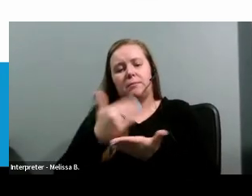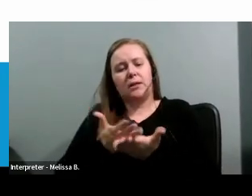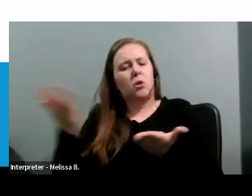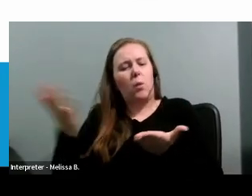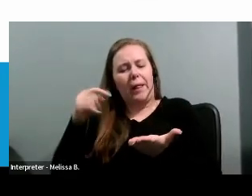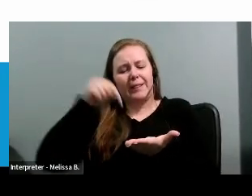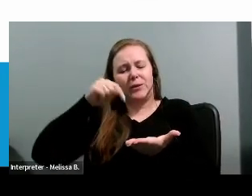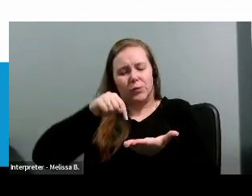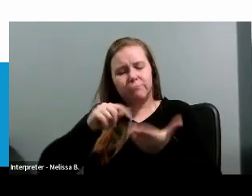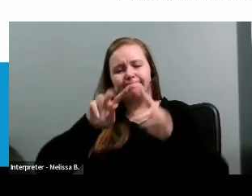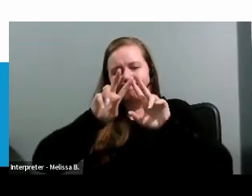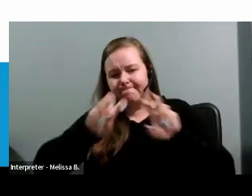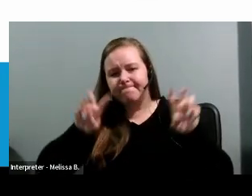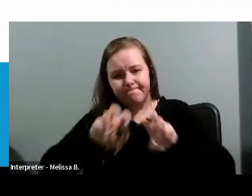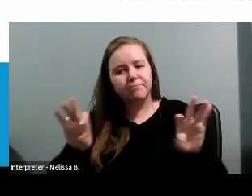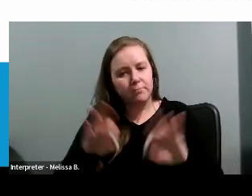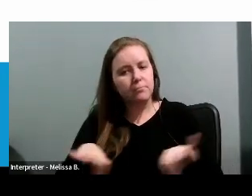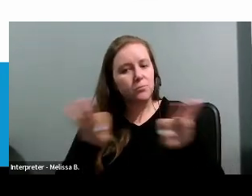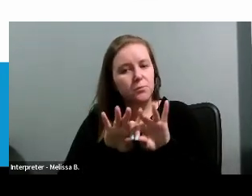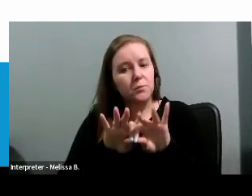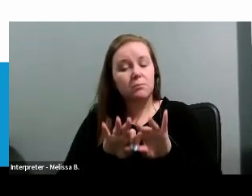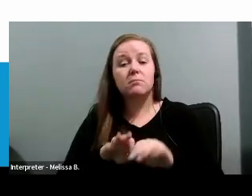Shannon Spencer (she/her): So the city has many reports.